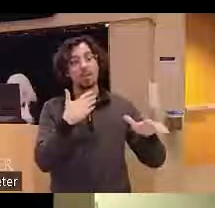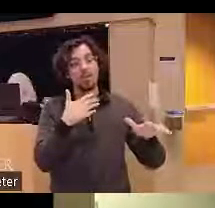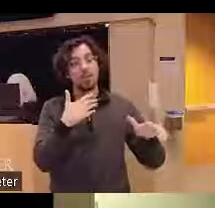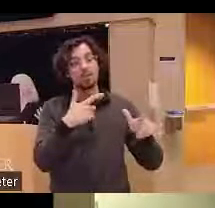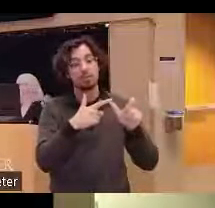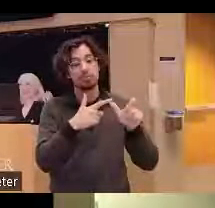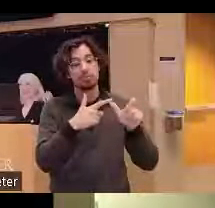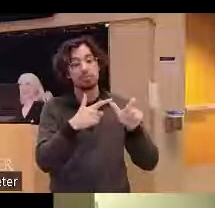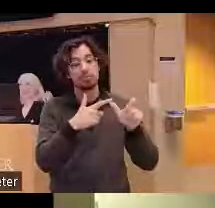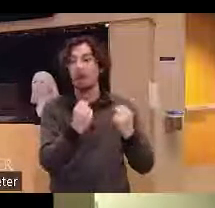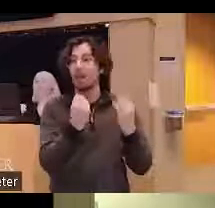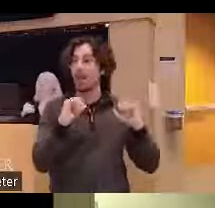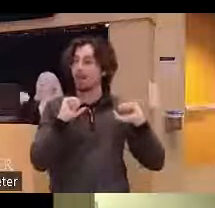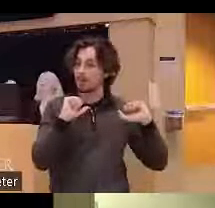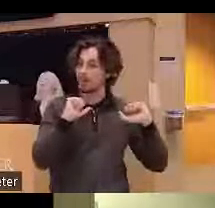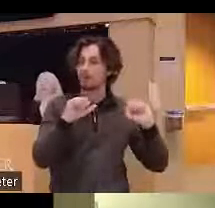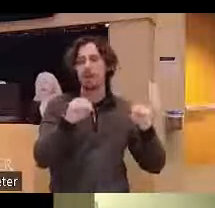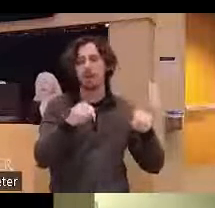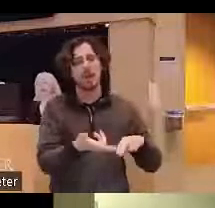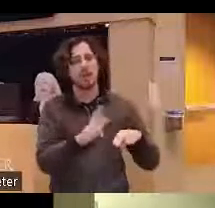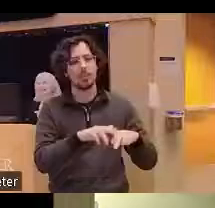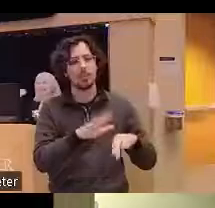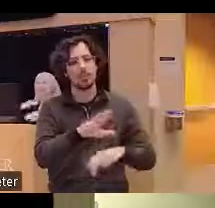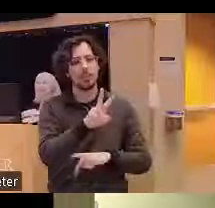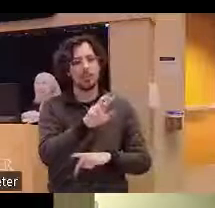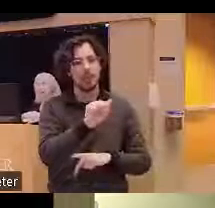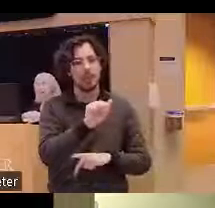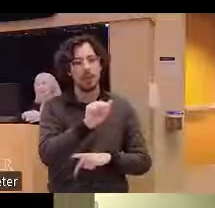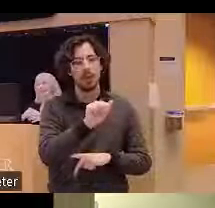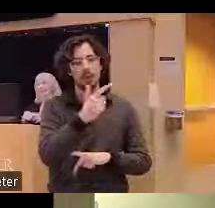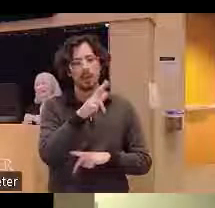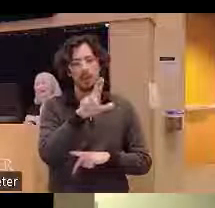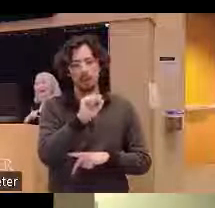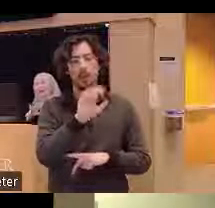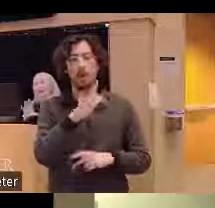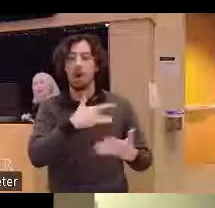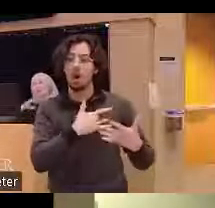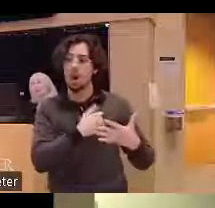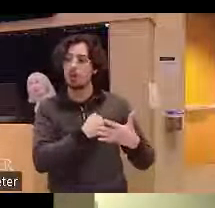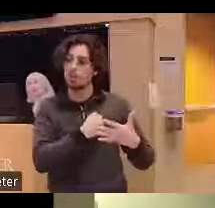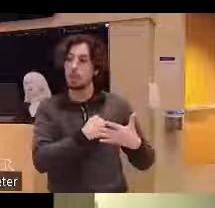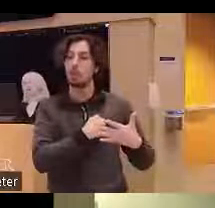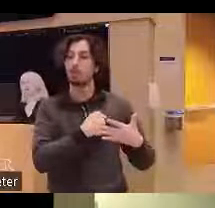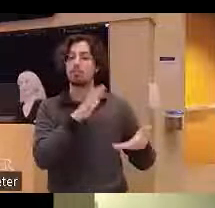lots of exercise can improve your Vagas and lower your heart rate as you get older your Vegas tends